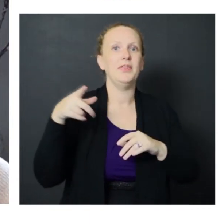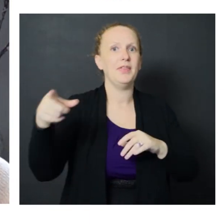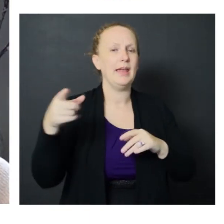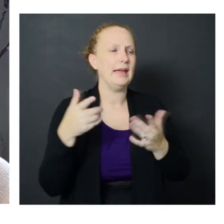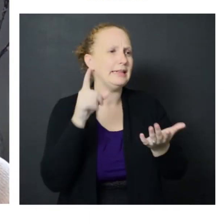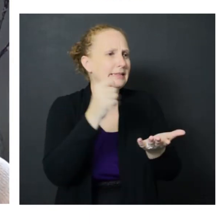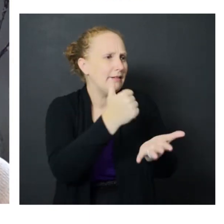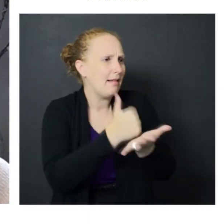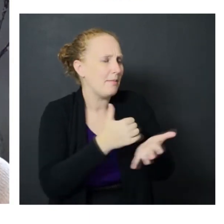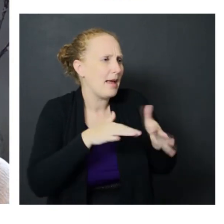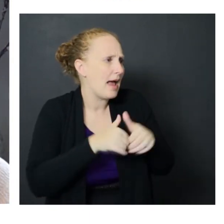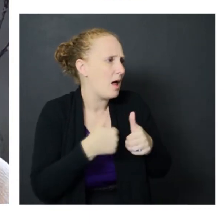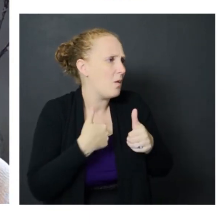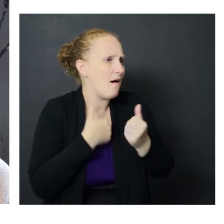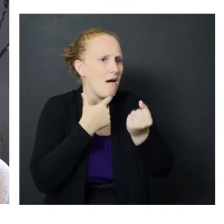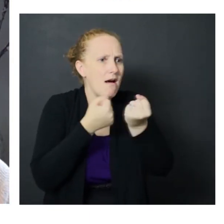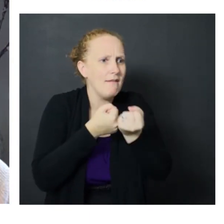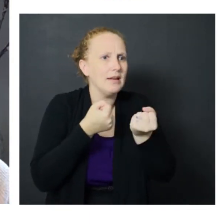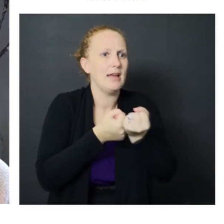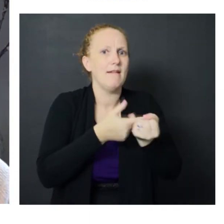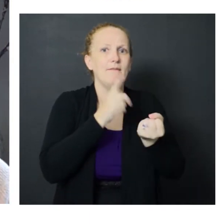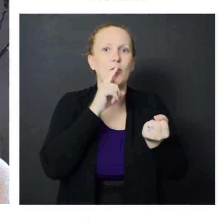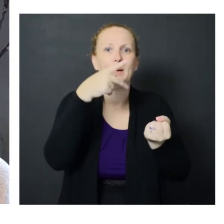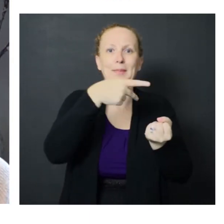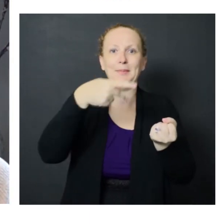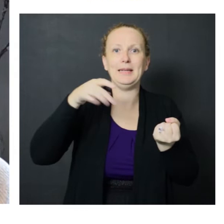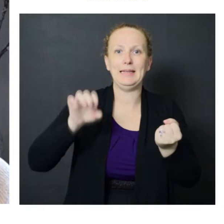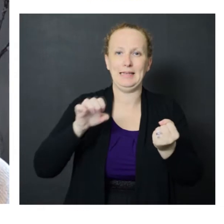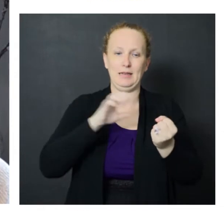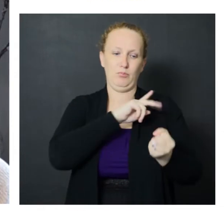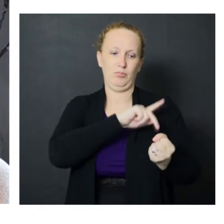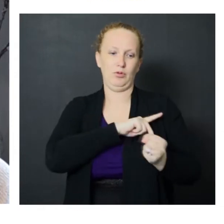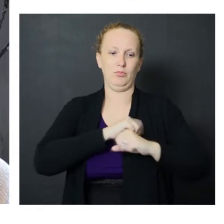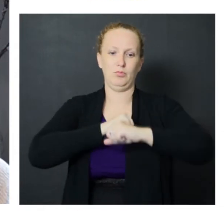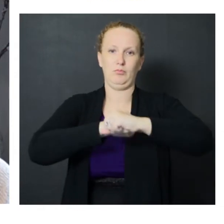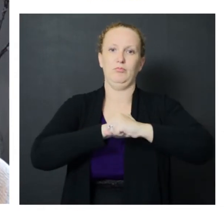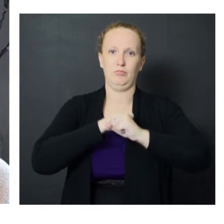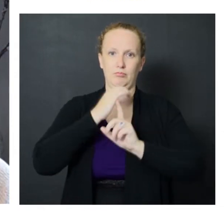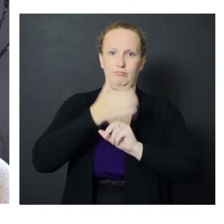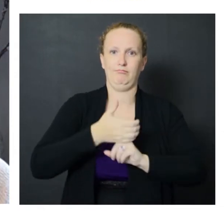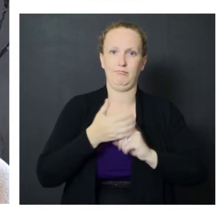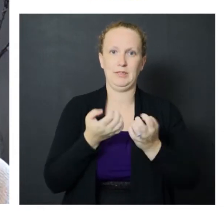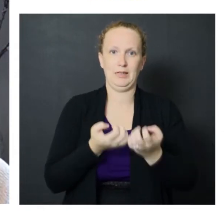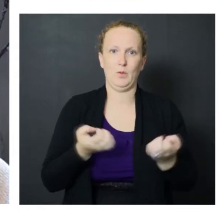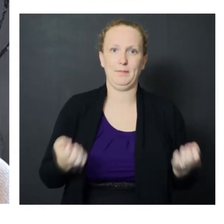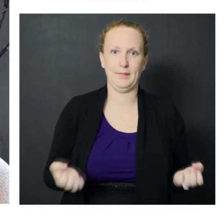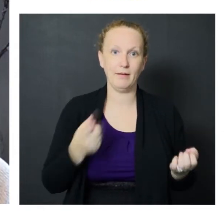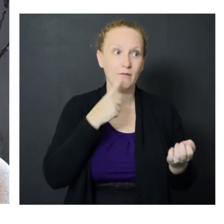protective equipment for interpreters the questions for remote interpreting protocols. They were all certified interpreters.